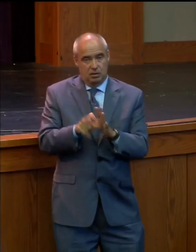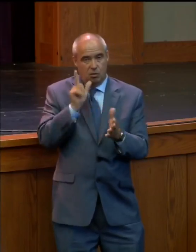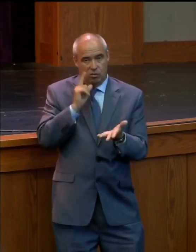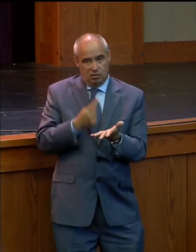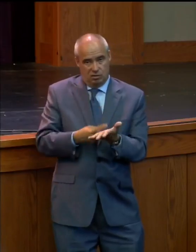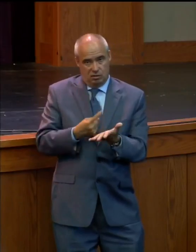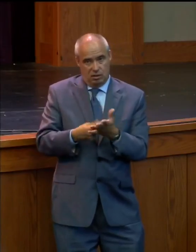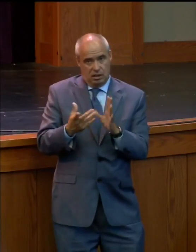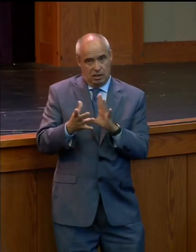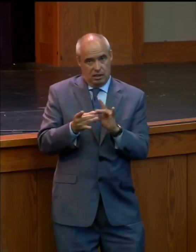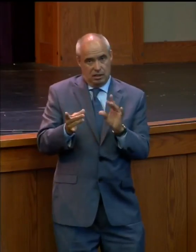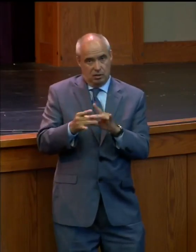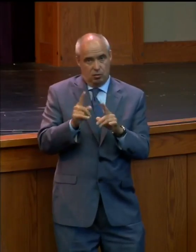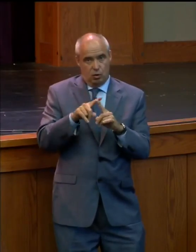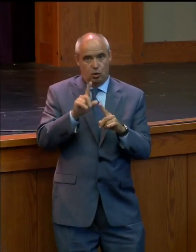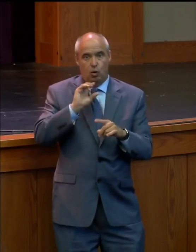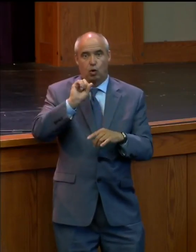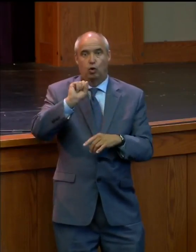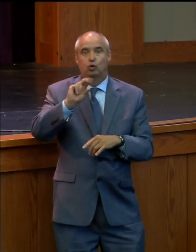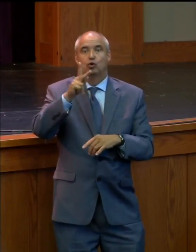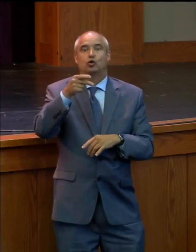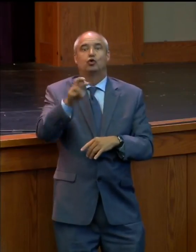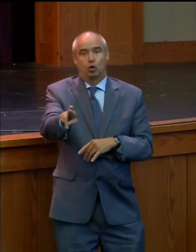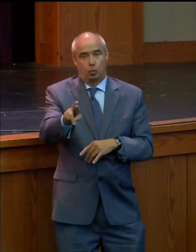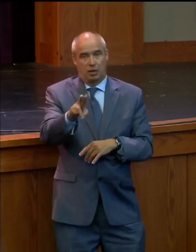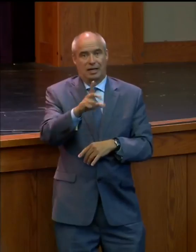COMMENTS TO THE SUPER DELEGATES WHO ARE HERE AND ALSO THE